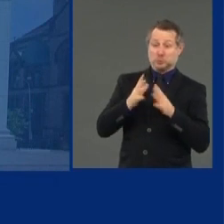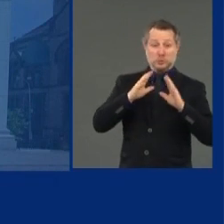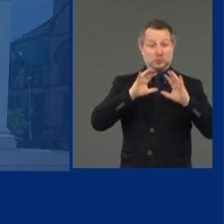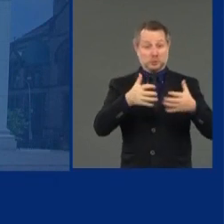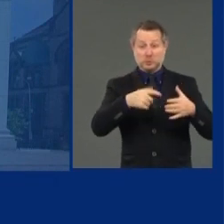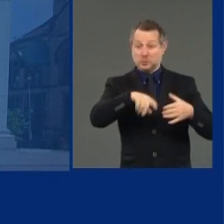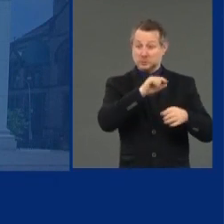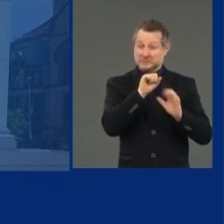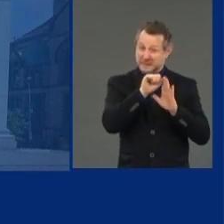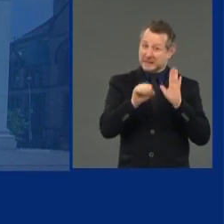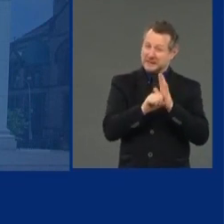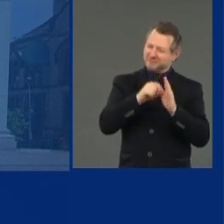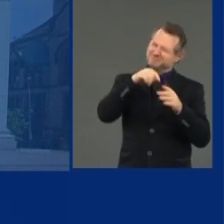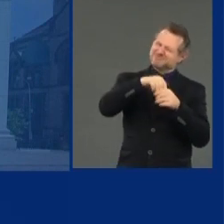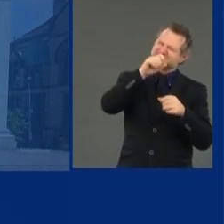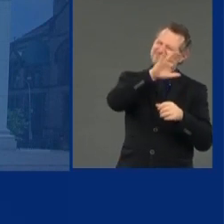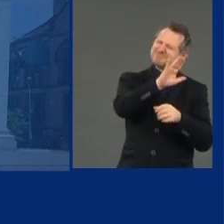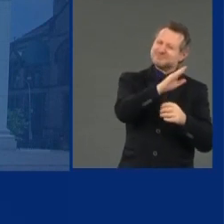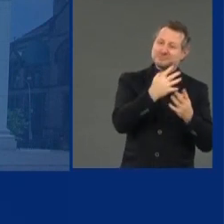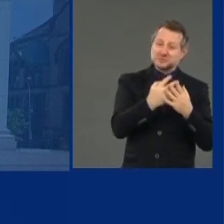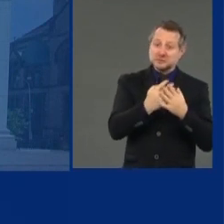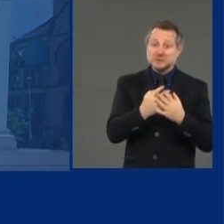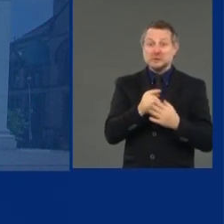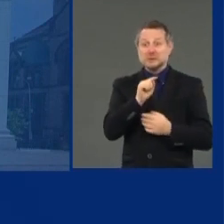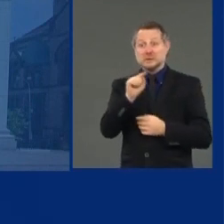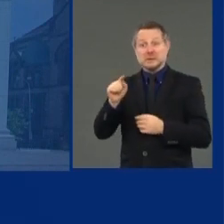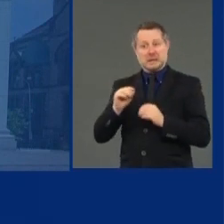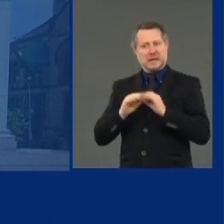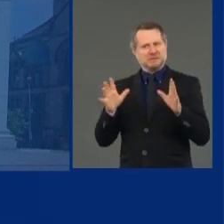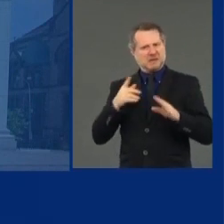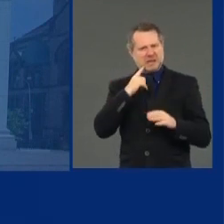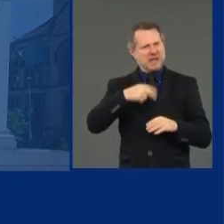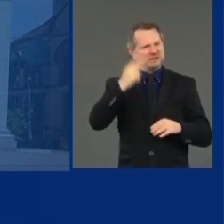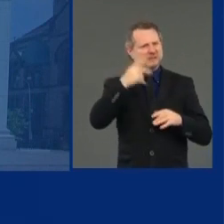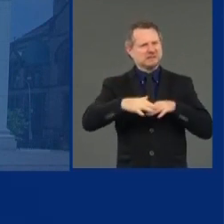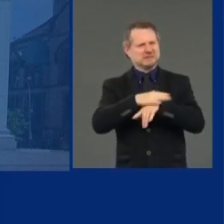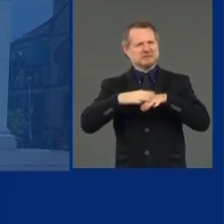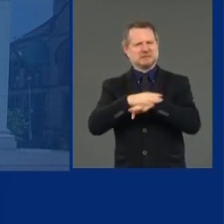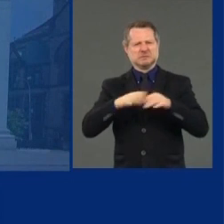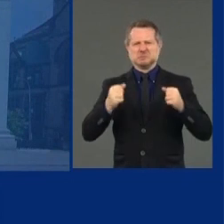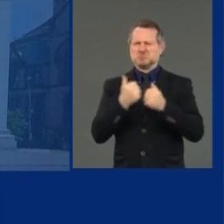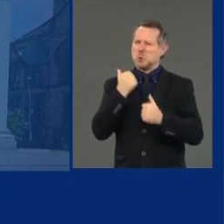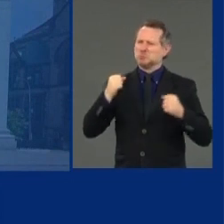NYPD, FIRE DEPARTMENT,